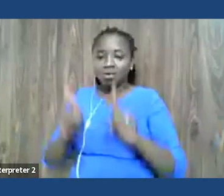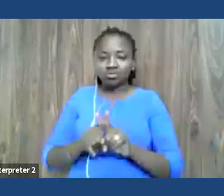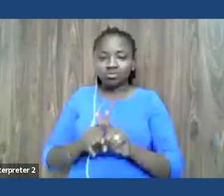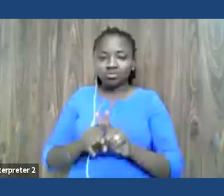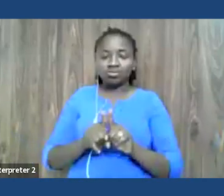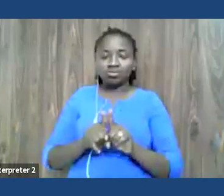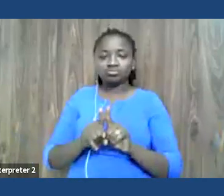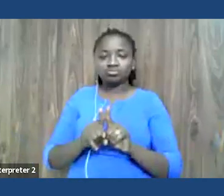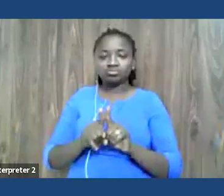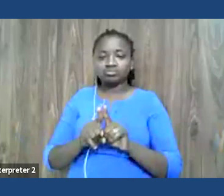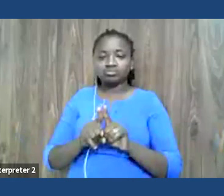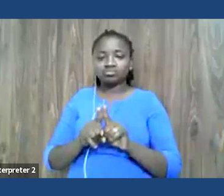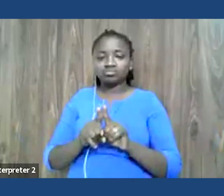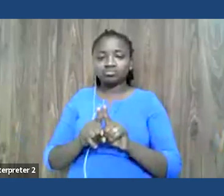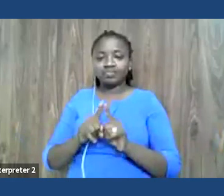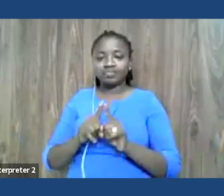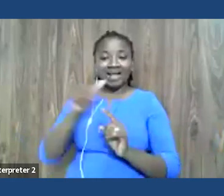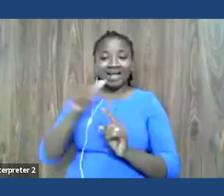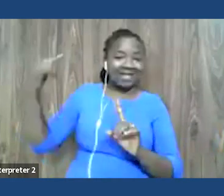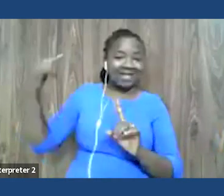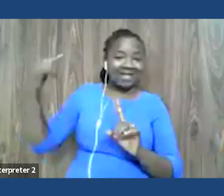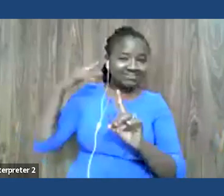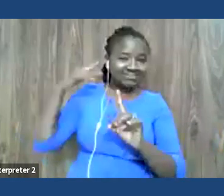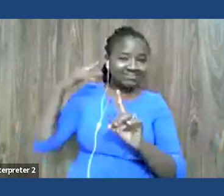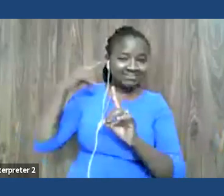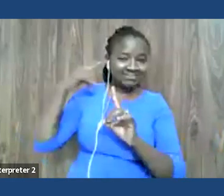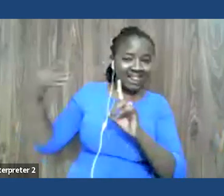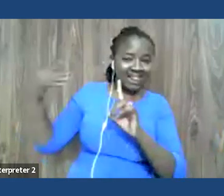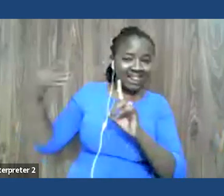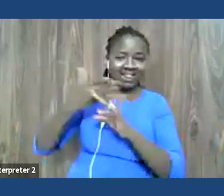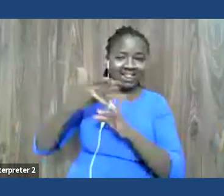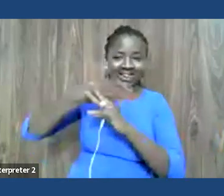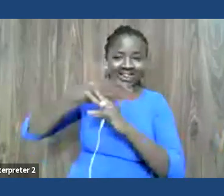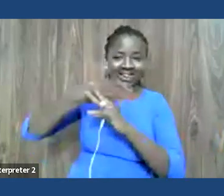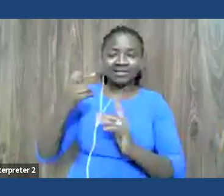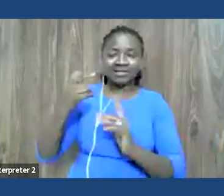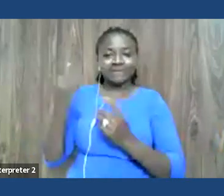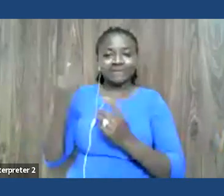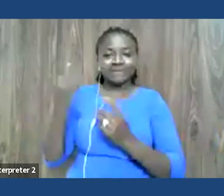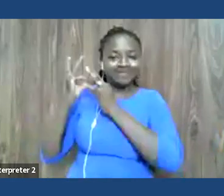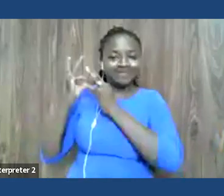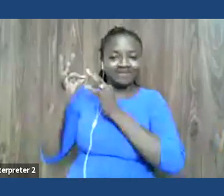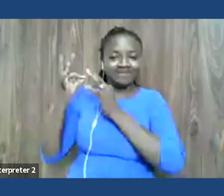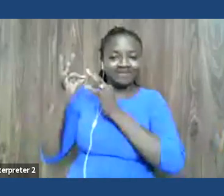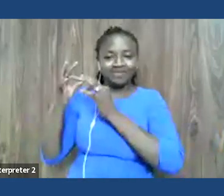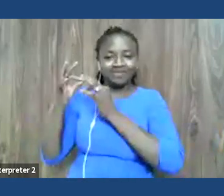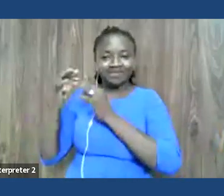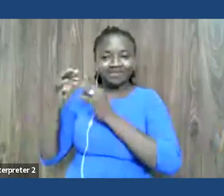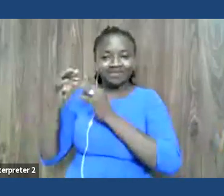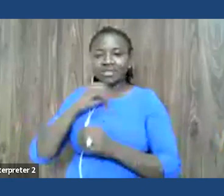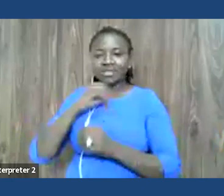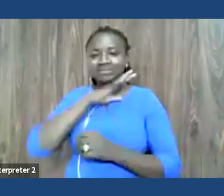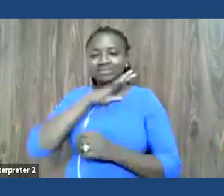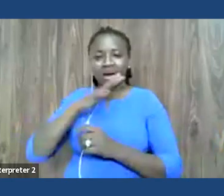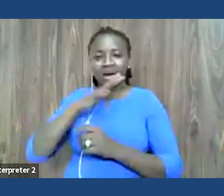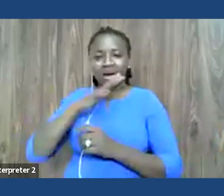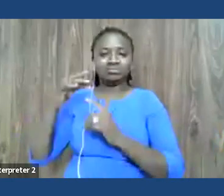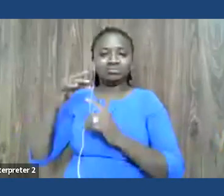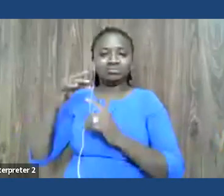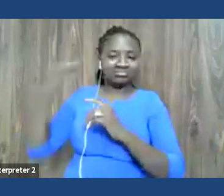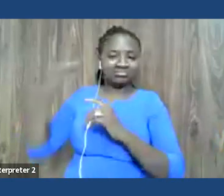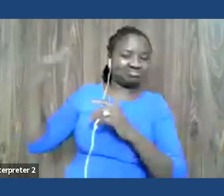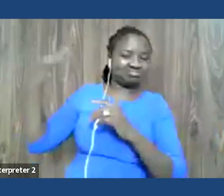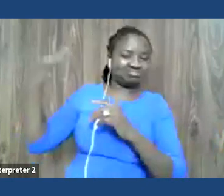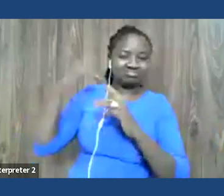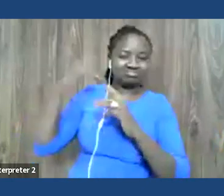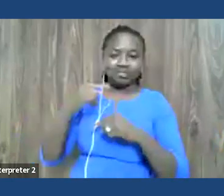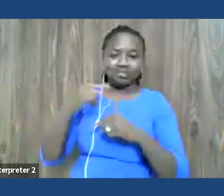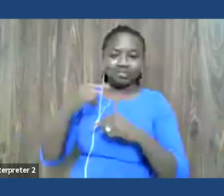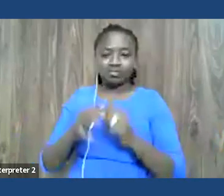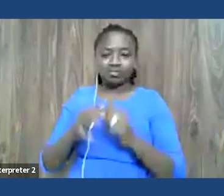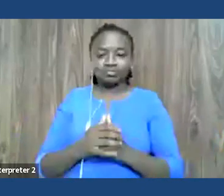The fourth barrier I'll address is privacy which Bethany touched on.